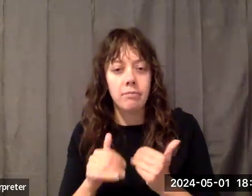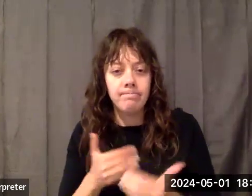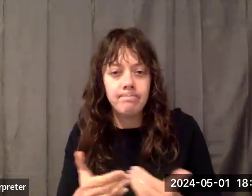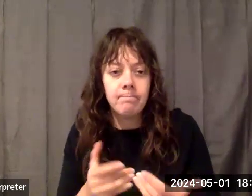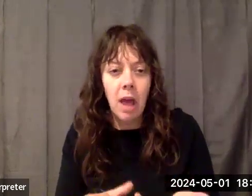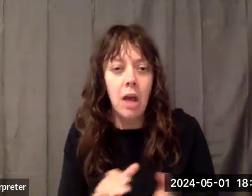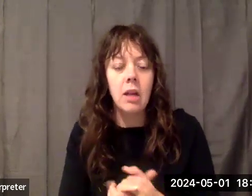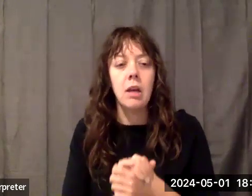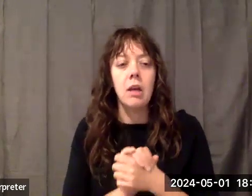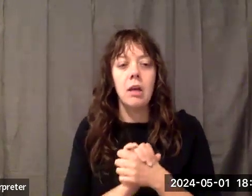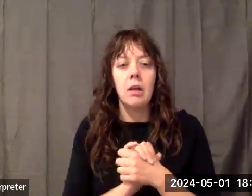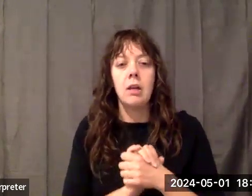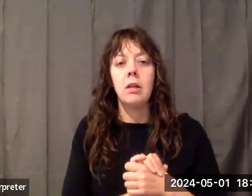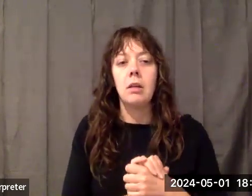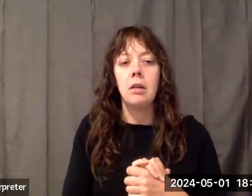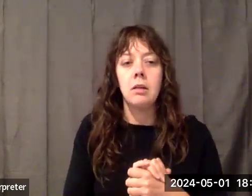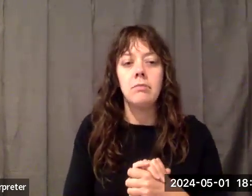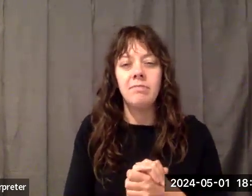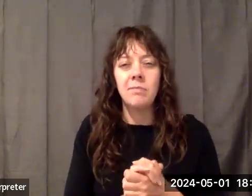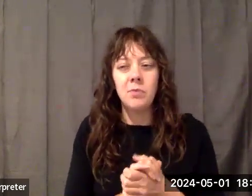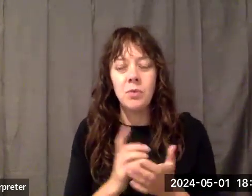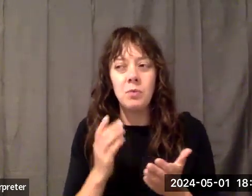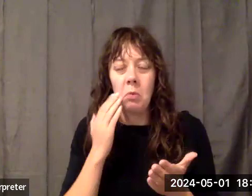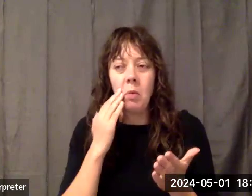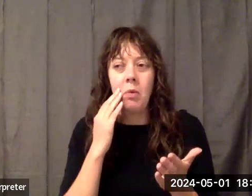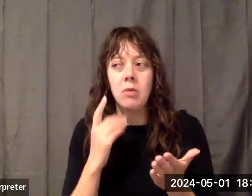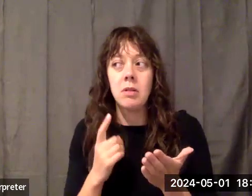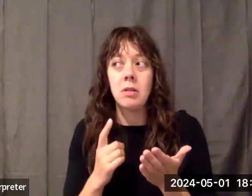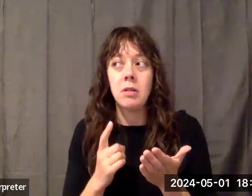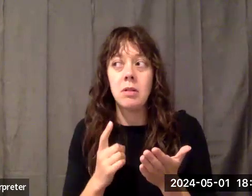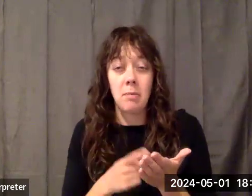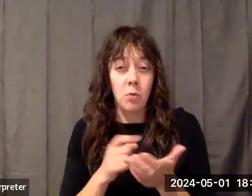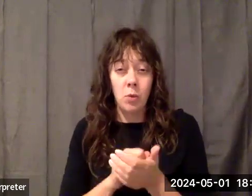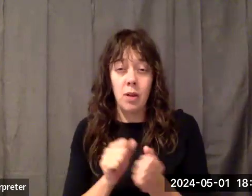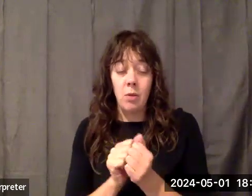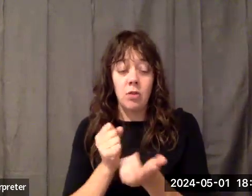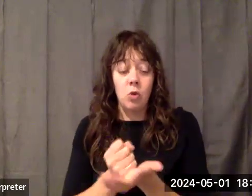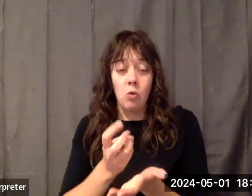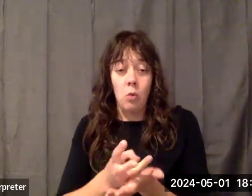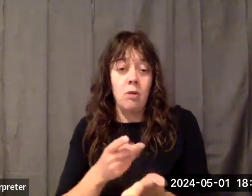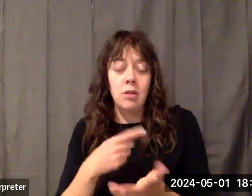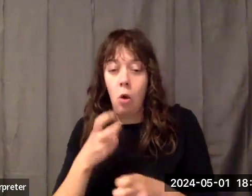A lot of times it's not reality when you're working in the social work world, if you read the answers